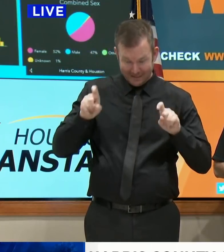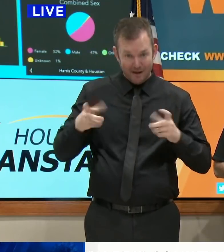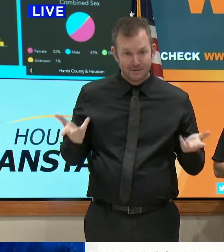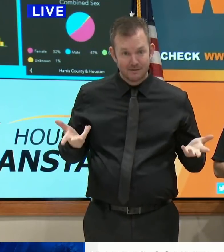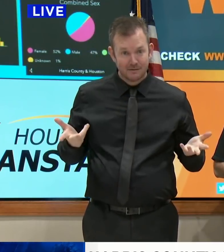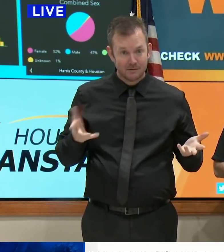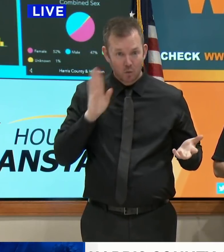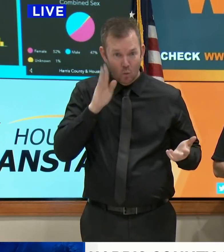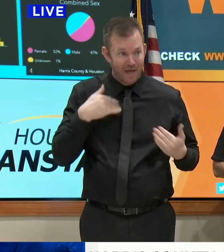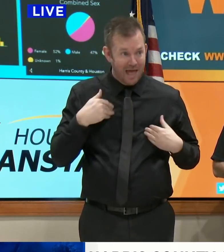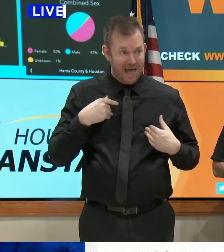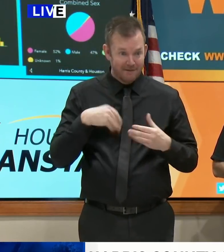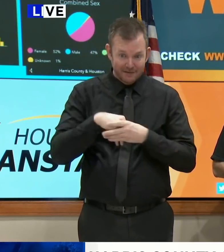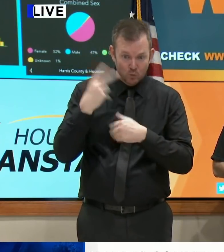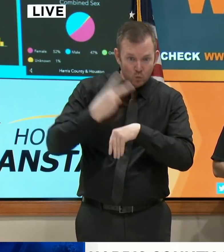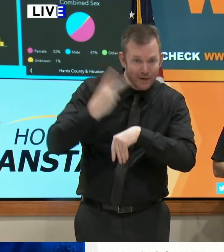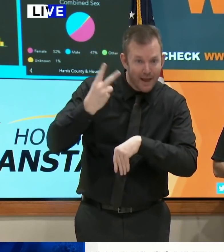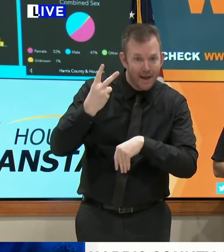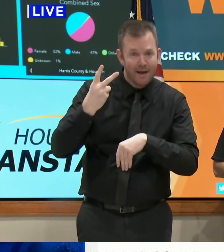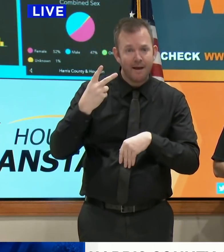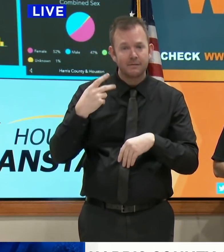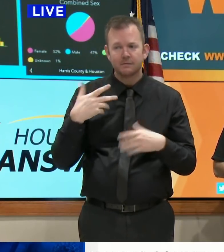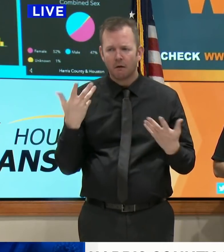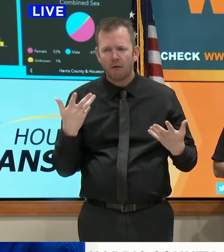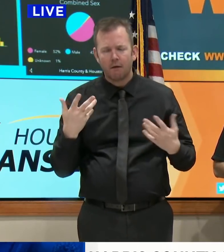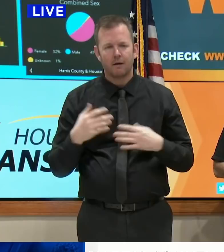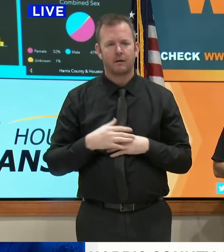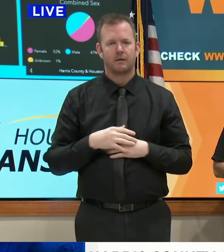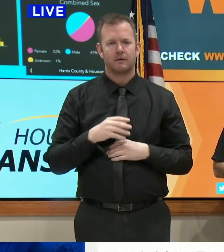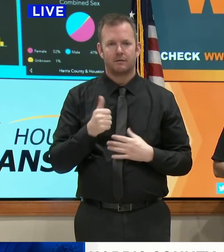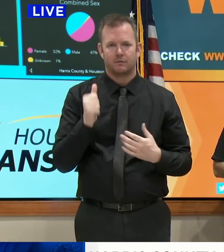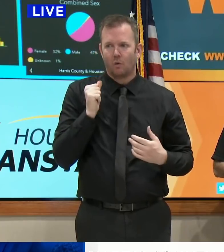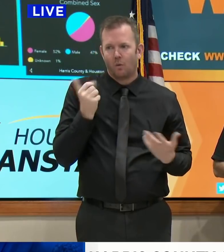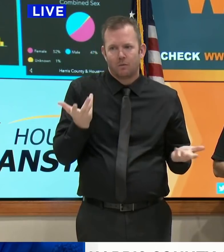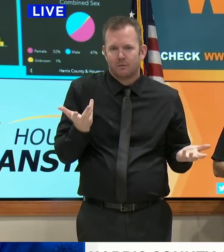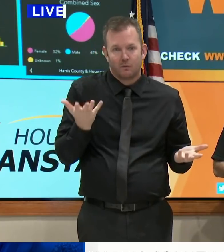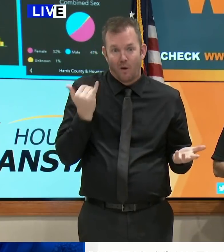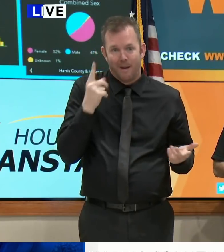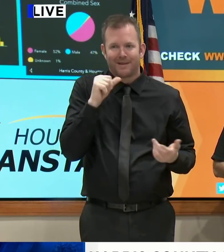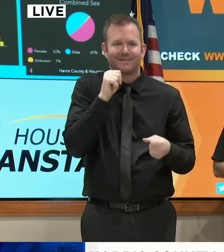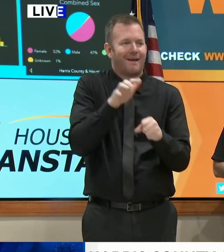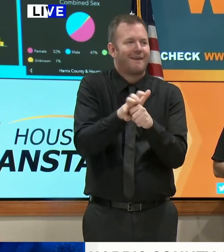straight and that was and I’m just trying. Remember you know just trying. Remember you know those around that those around that whole facility are we going to whole facility are we going to have testing tomorrow how about